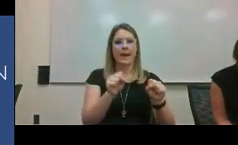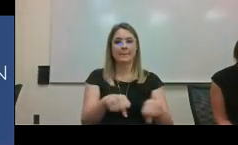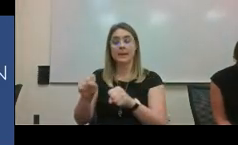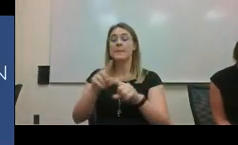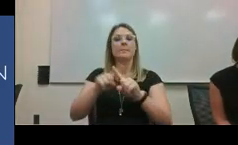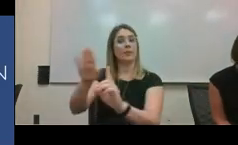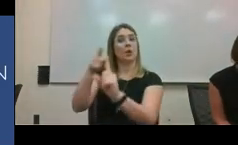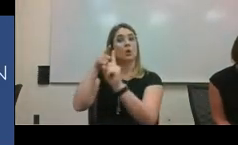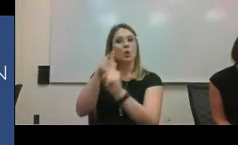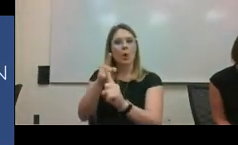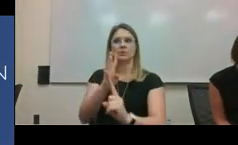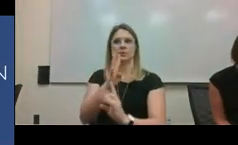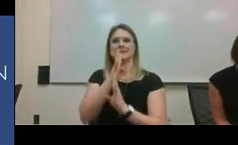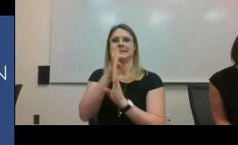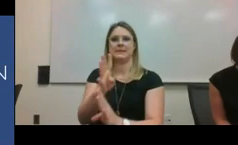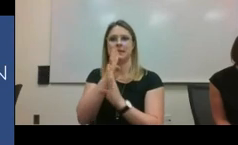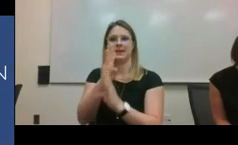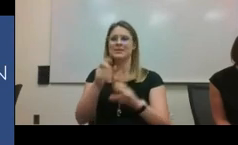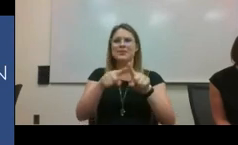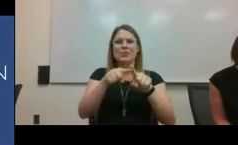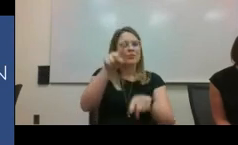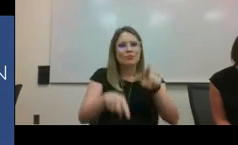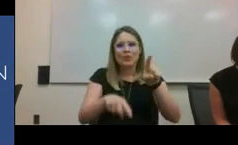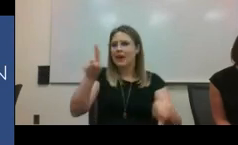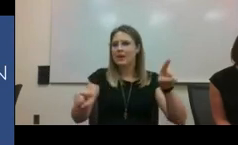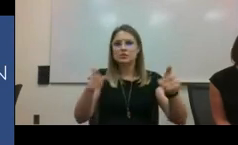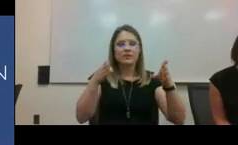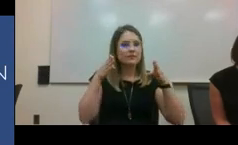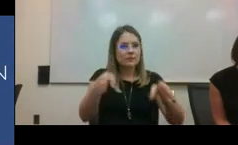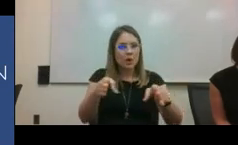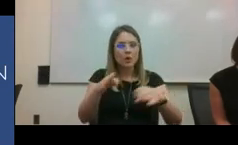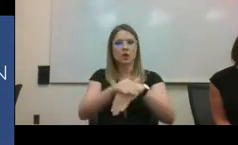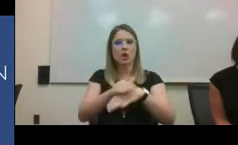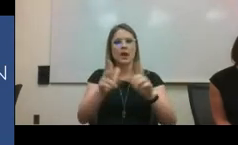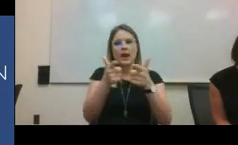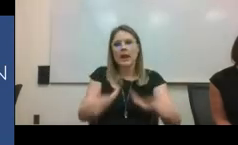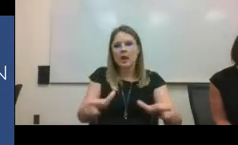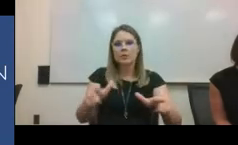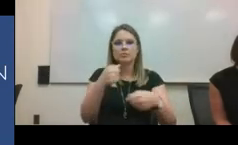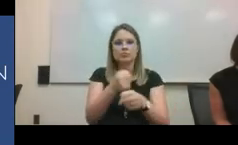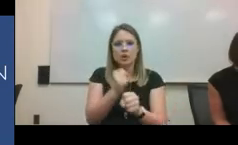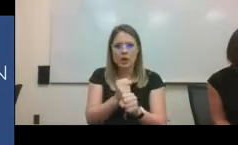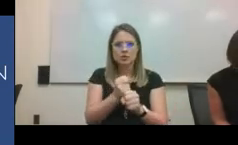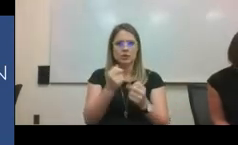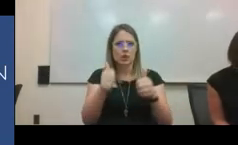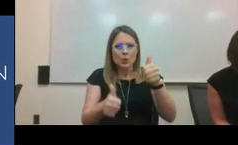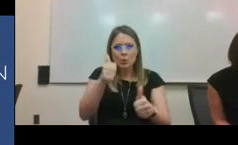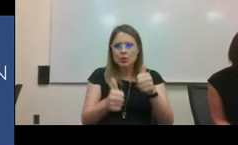So, there was really a range of focus around language production and what is the appropriate kind of first language